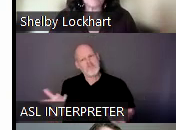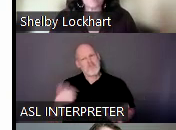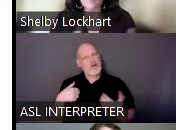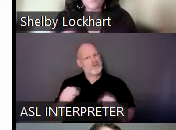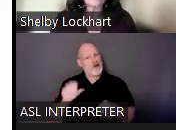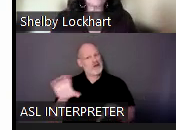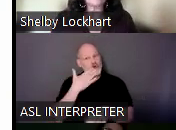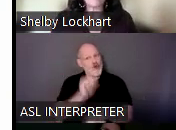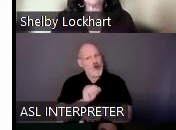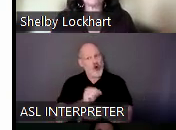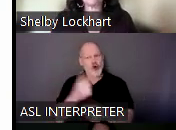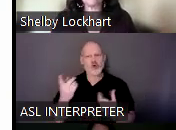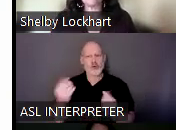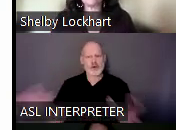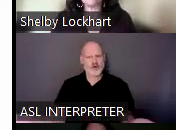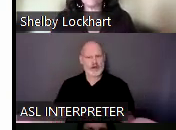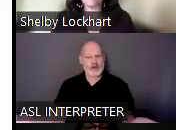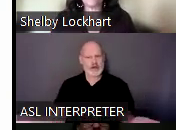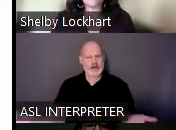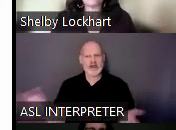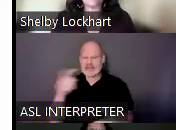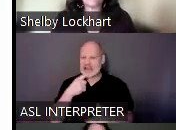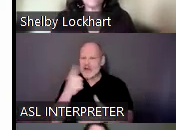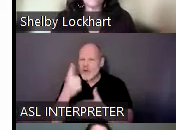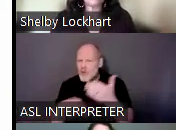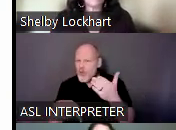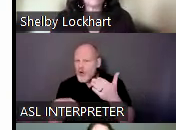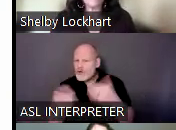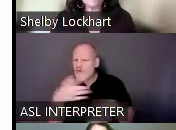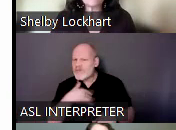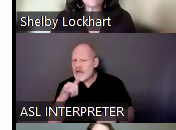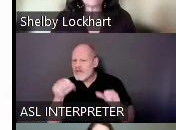tell me what it's like to access attendance data in your district. Tell me what it's like to